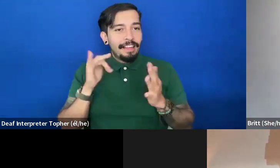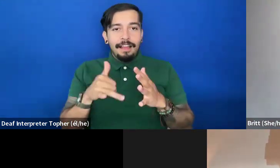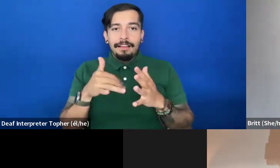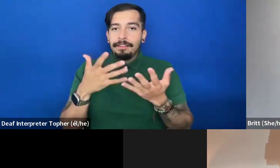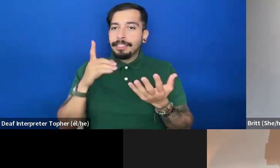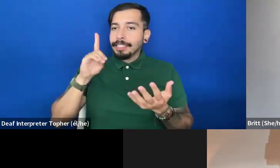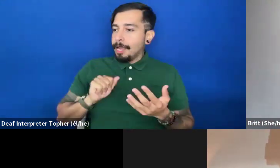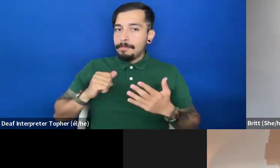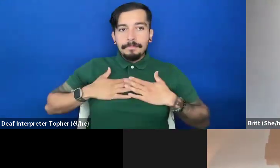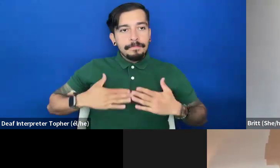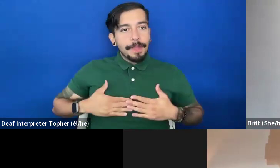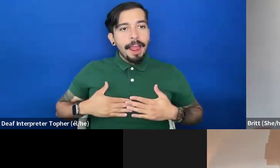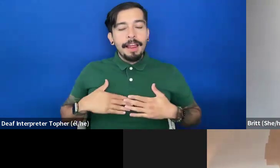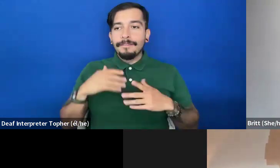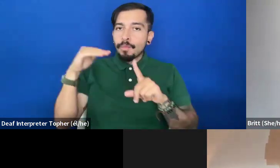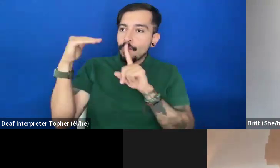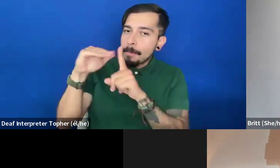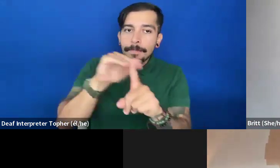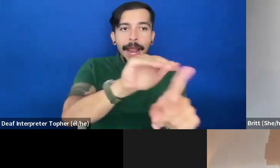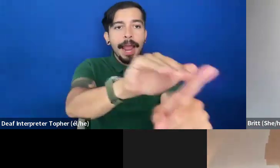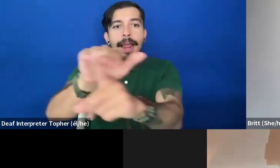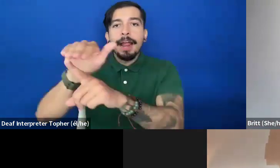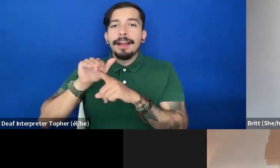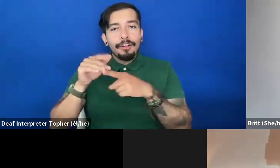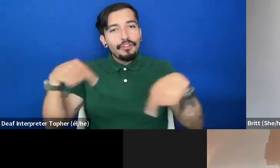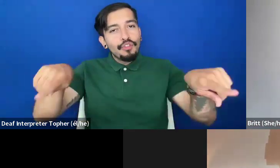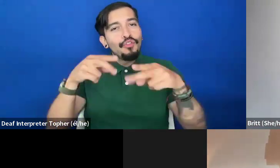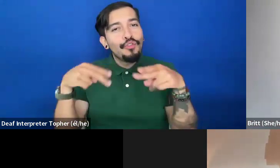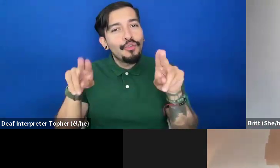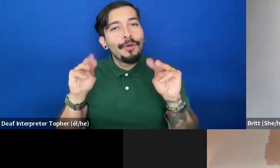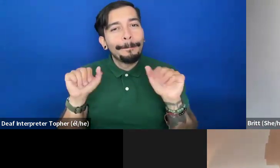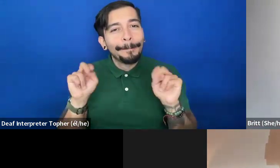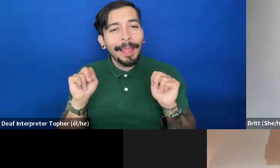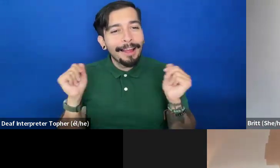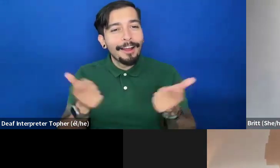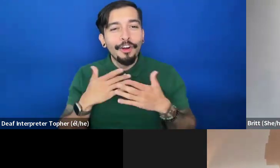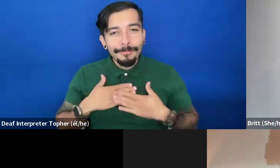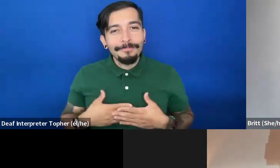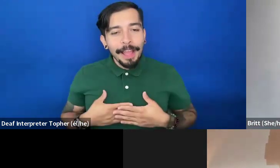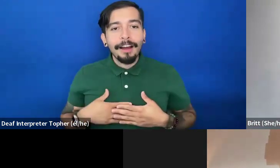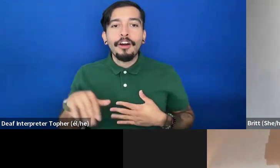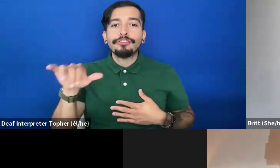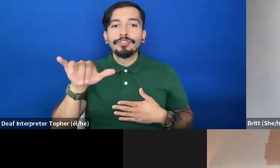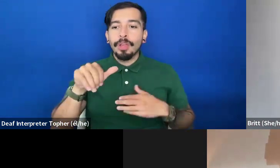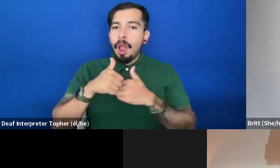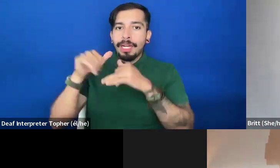Like, and also how these systems disable us, set up to, ugh, Phacelia.